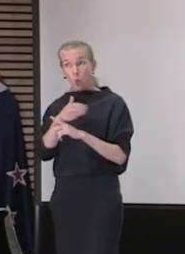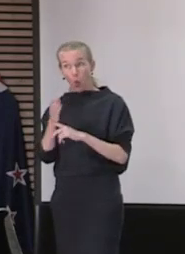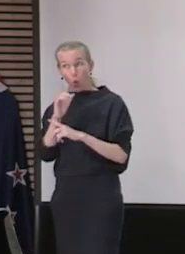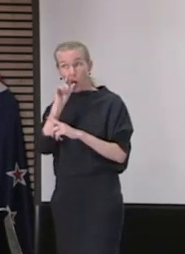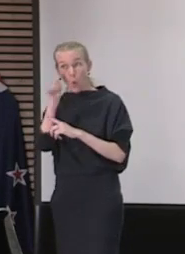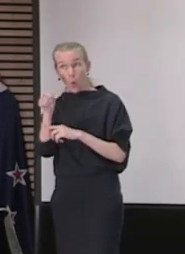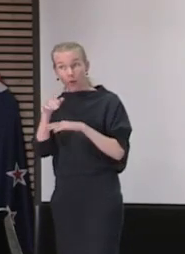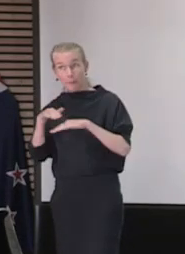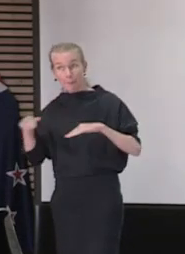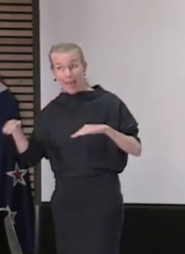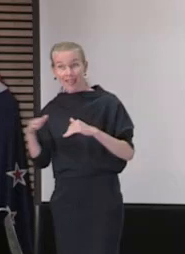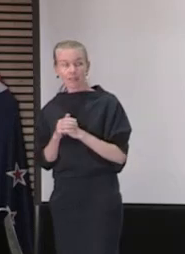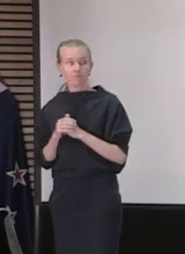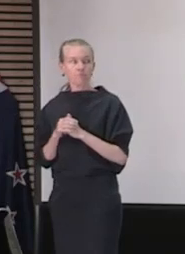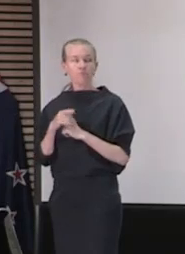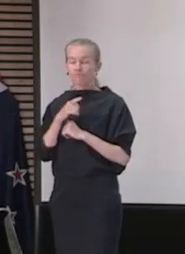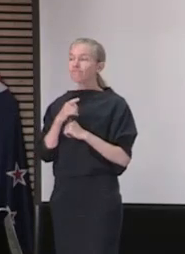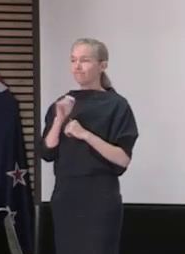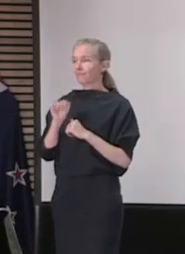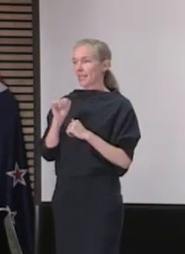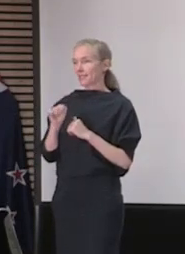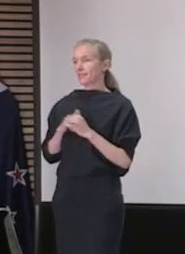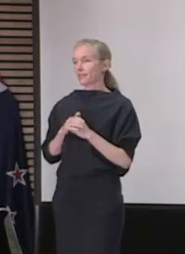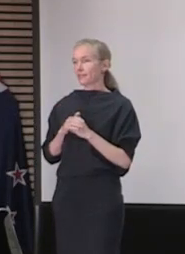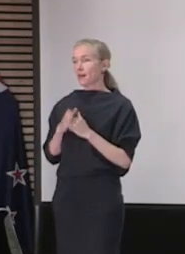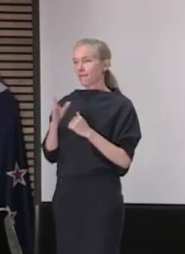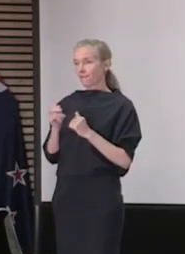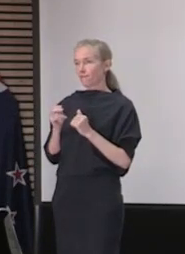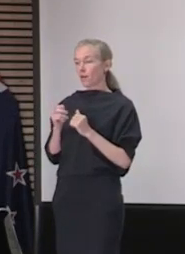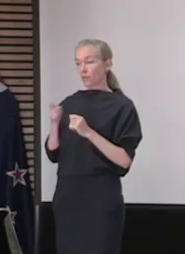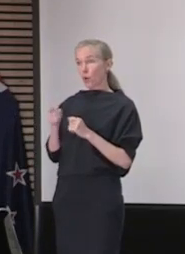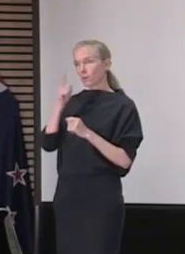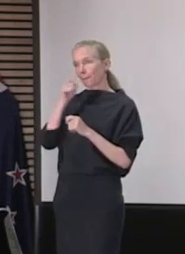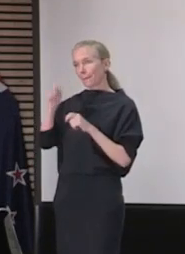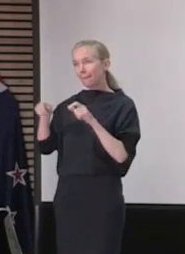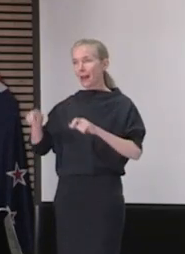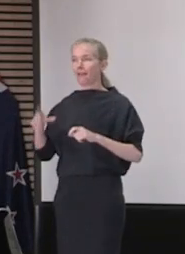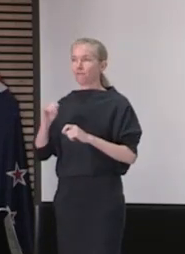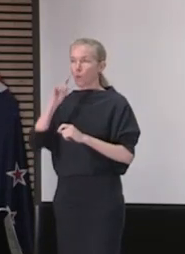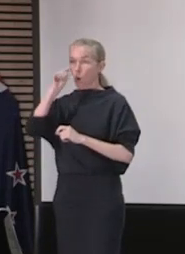Sothey were local in Hawke'sBay, and that's why we've seenthe local spread, is only inthe Hawke's Bay.